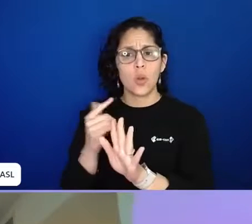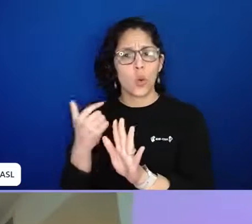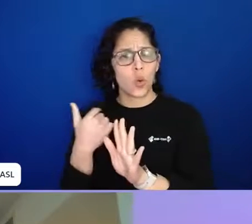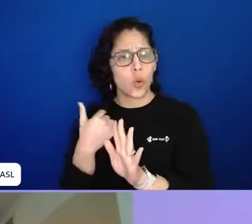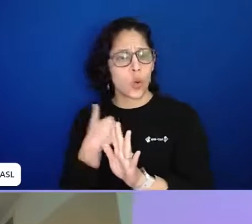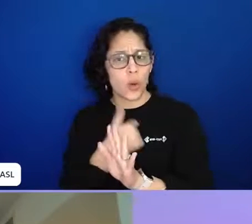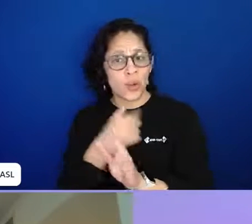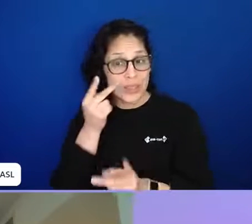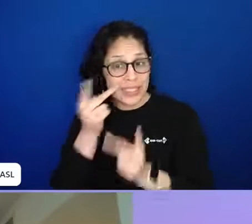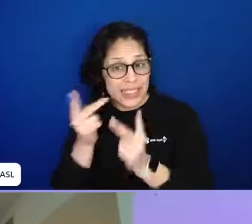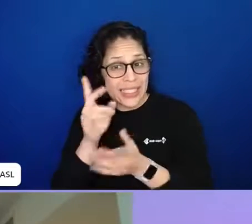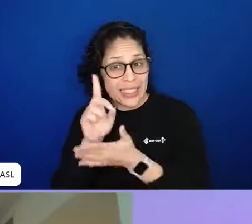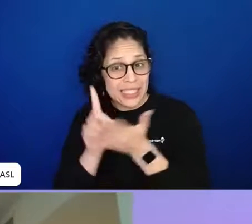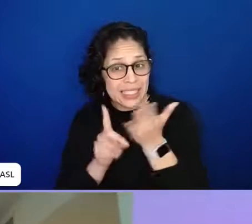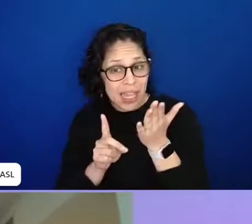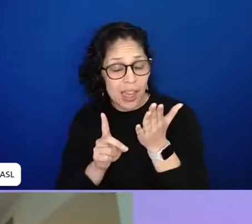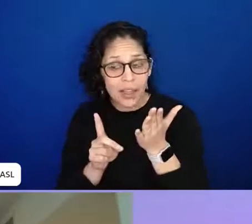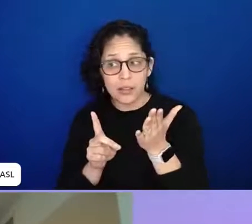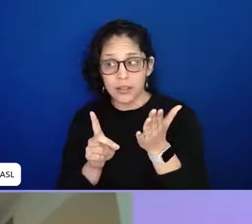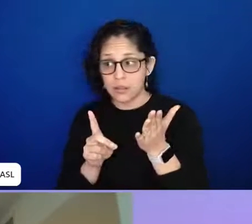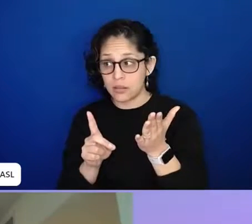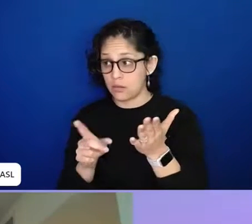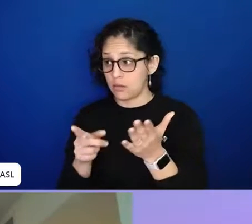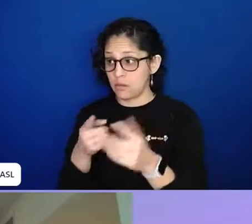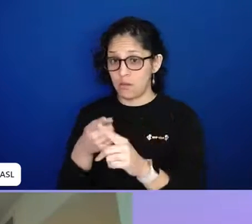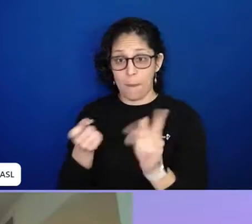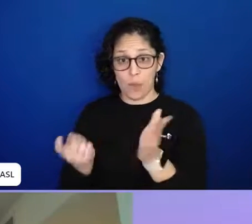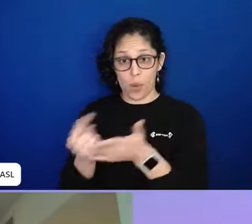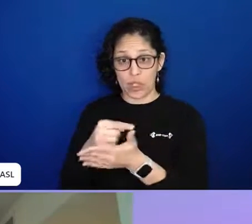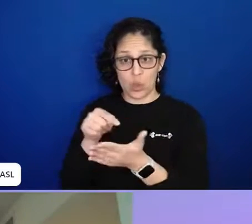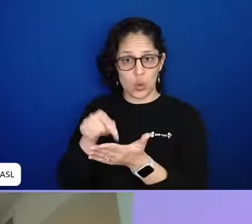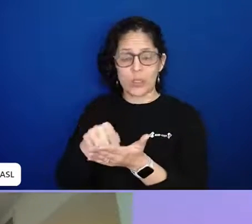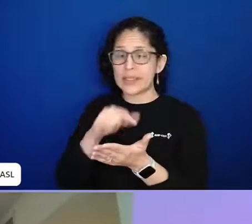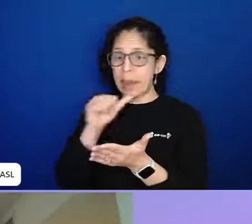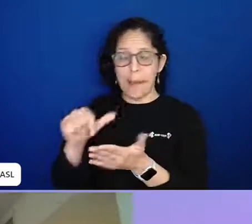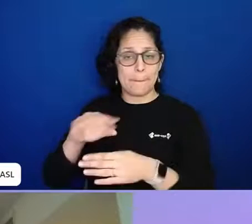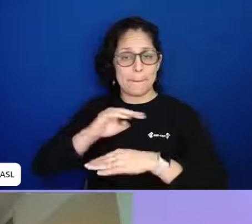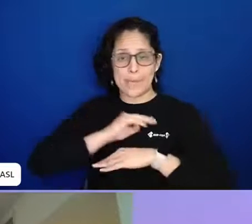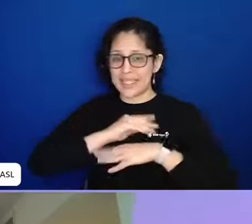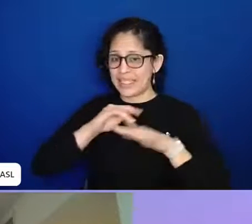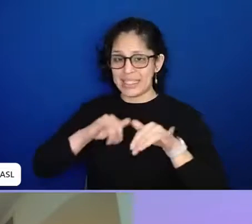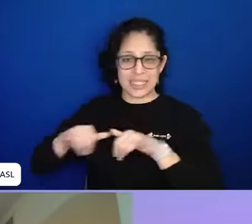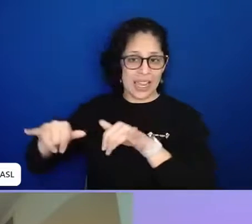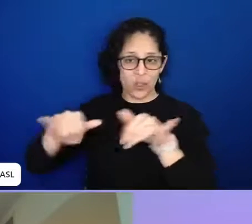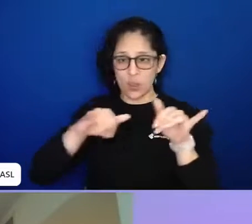designer review the micro curriculum might just be a simple statement, everybody we are seeing designs coming